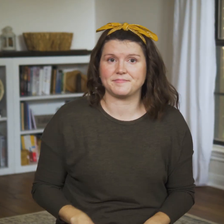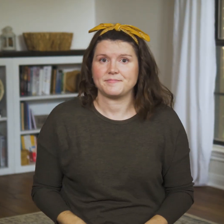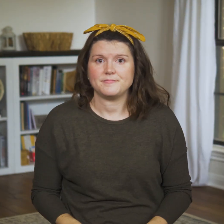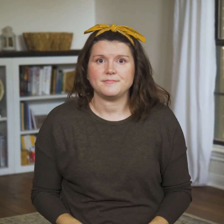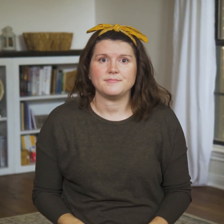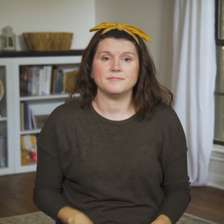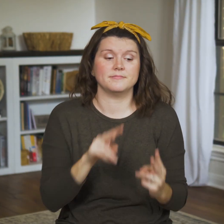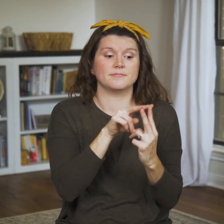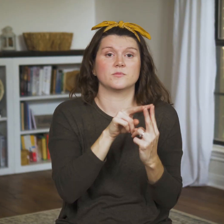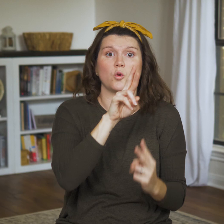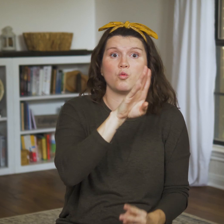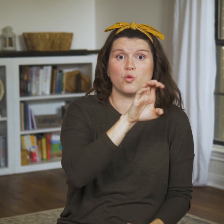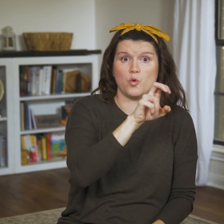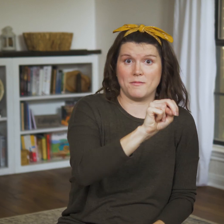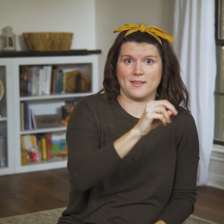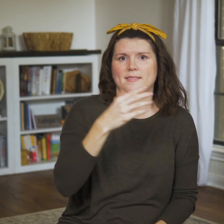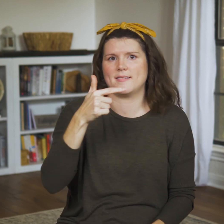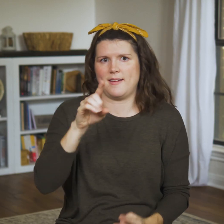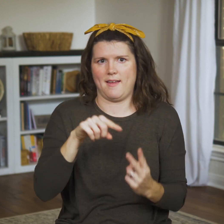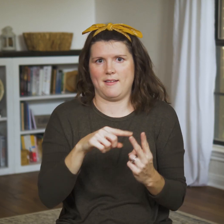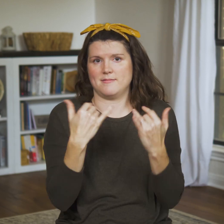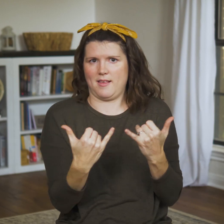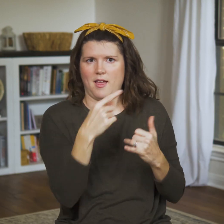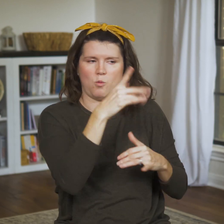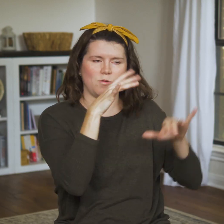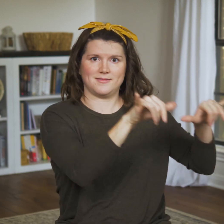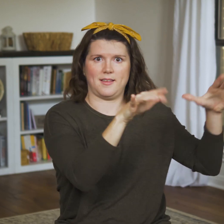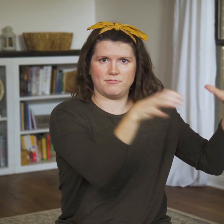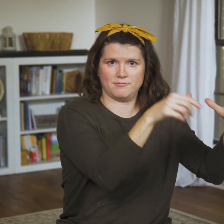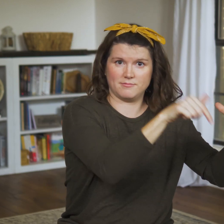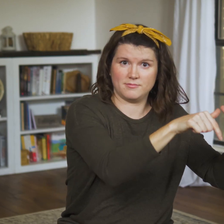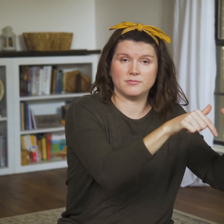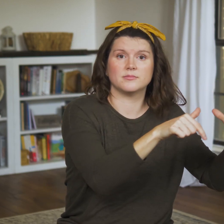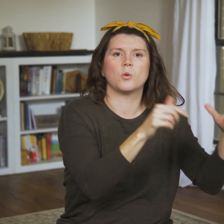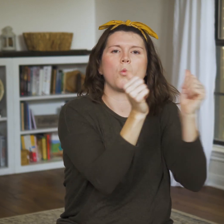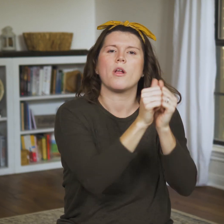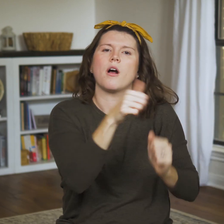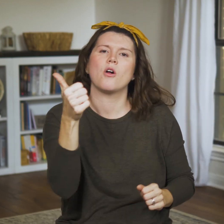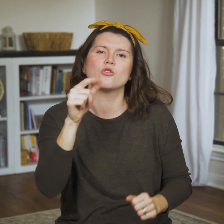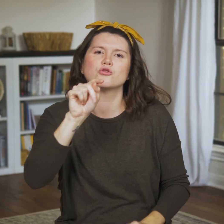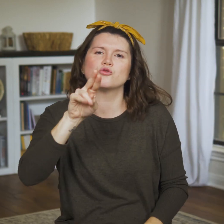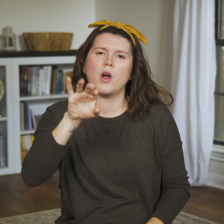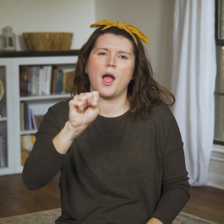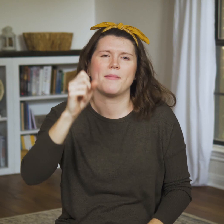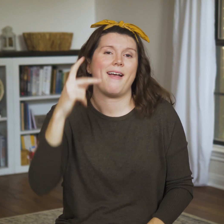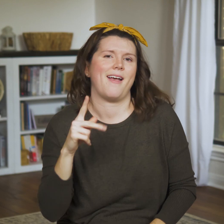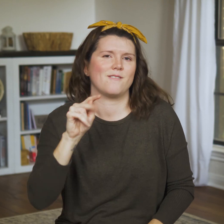He thinks either they don’t believe God’s promise to give them the land of Canaan